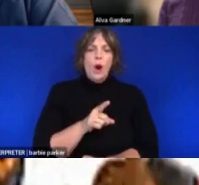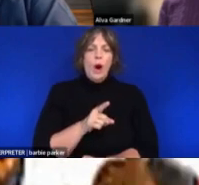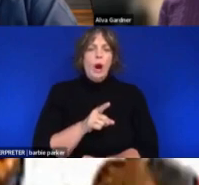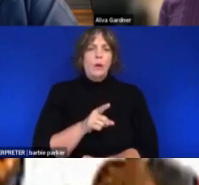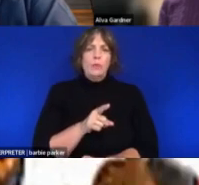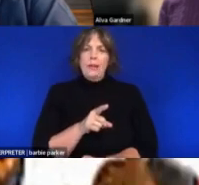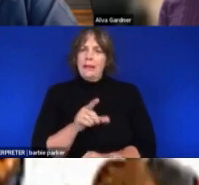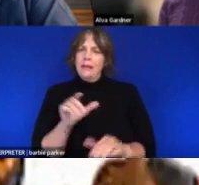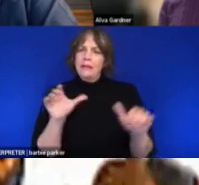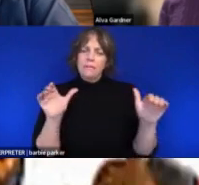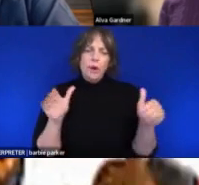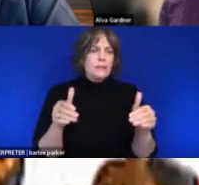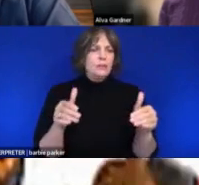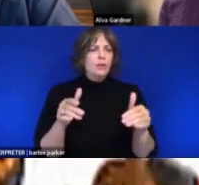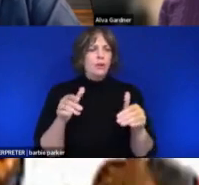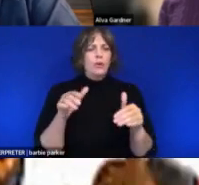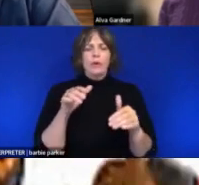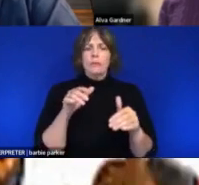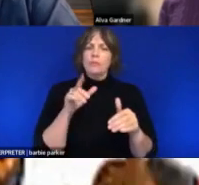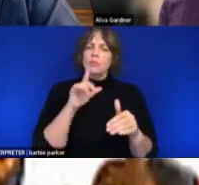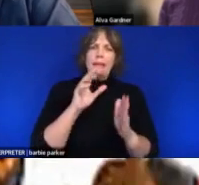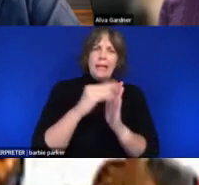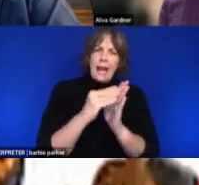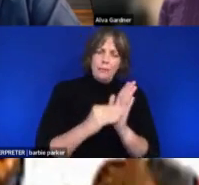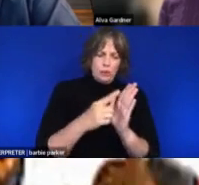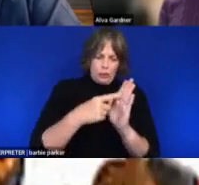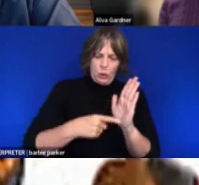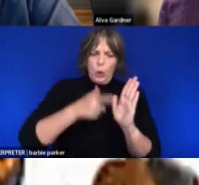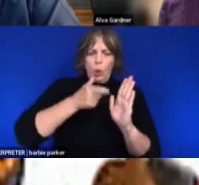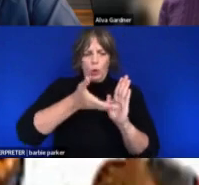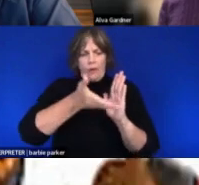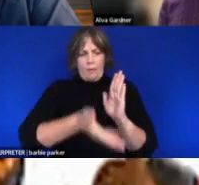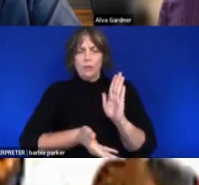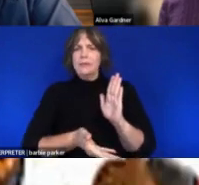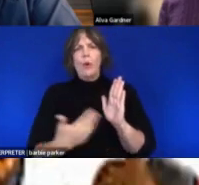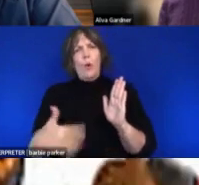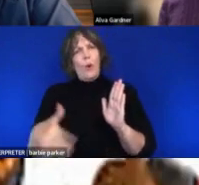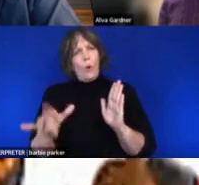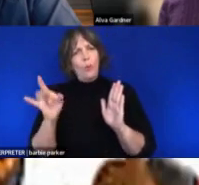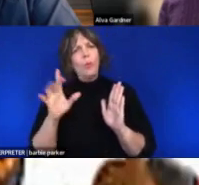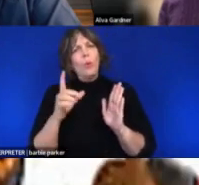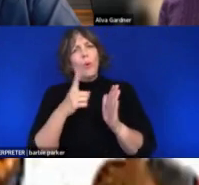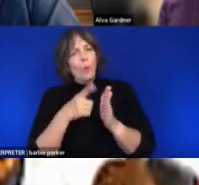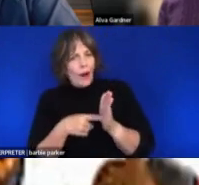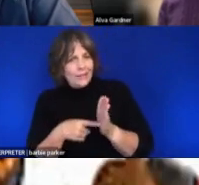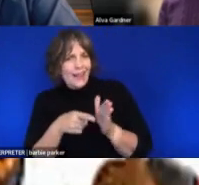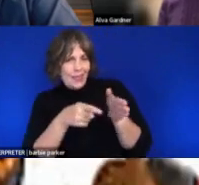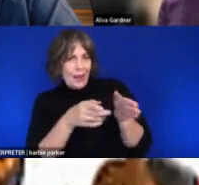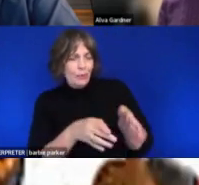who the person is? We have done a tremendous job of capturing what the perso's diagnosis is,